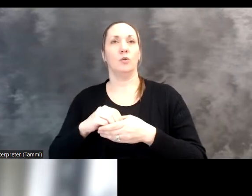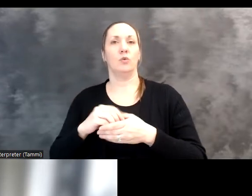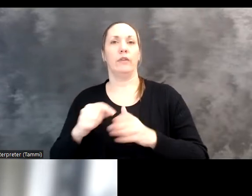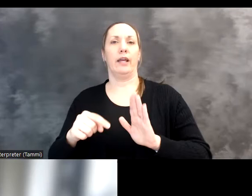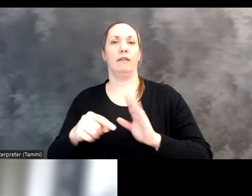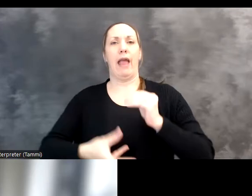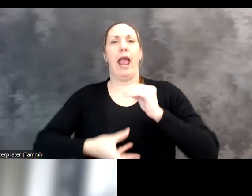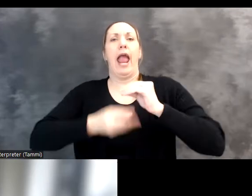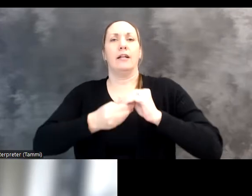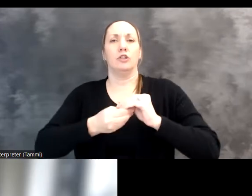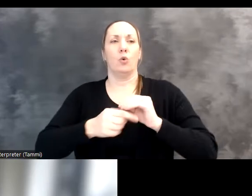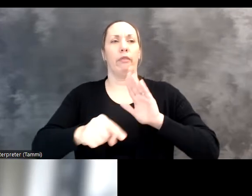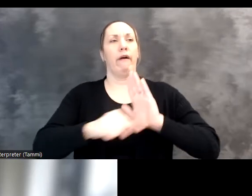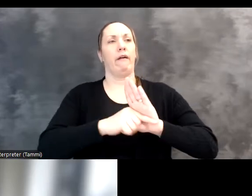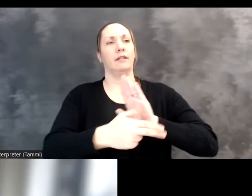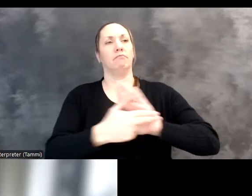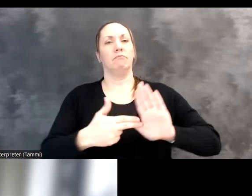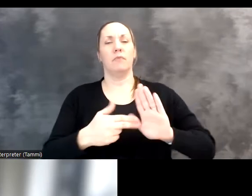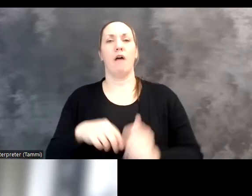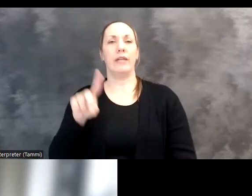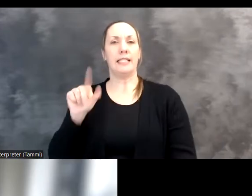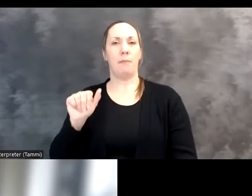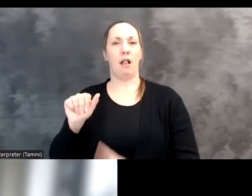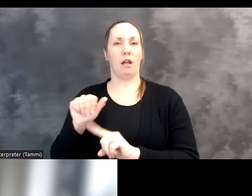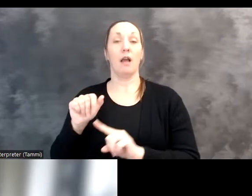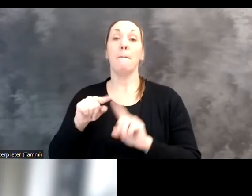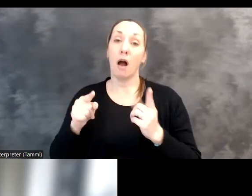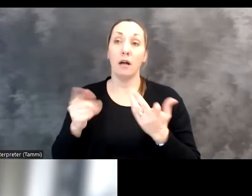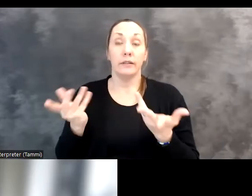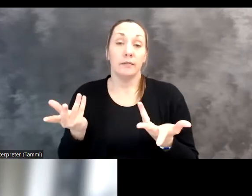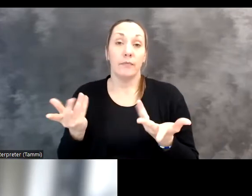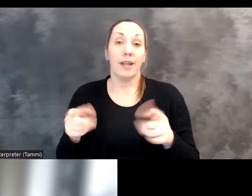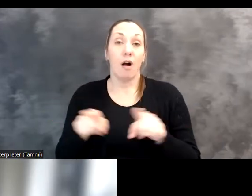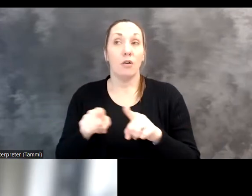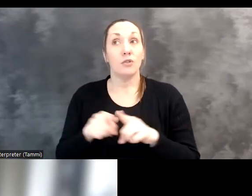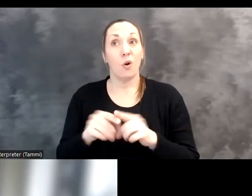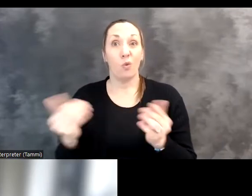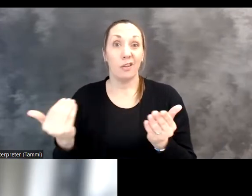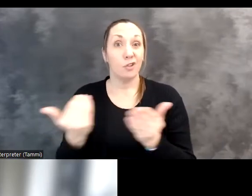about these types of devices adding to the social stigma of disability.